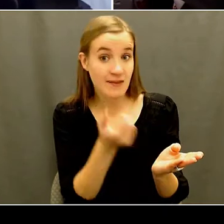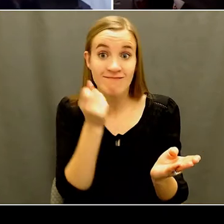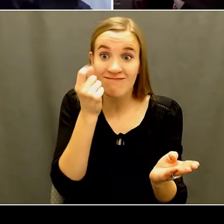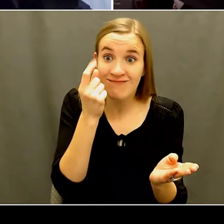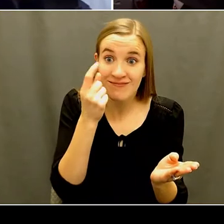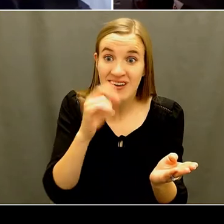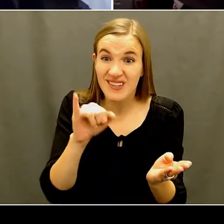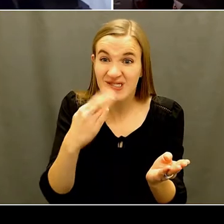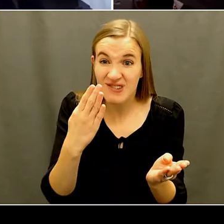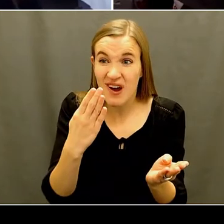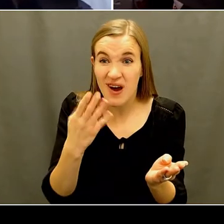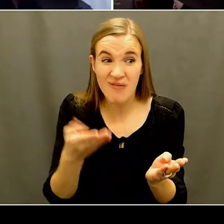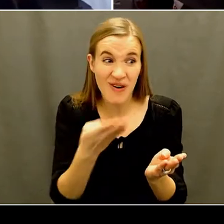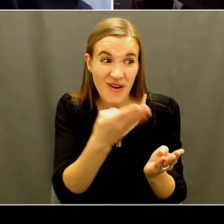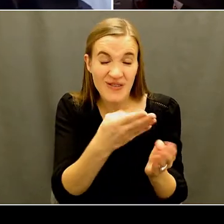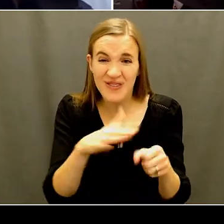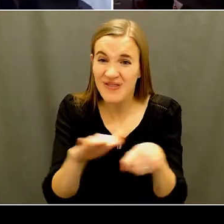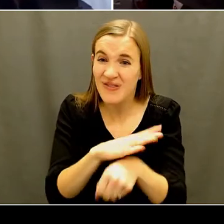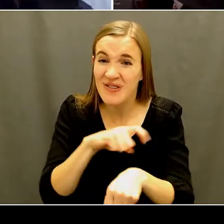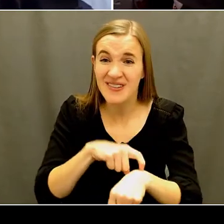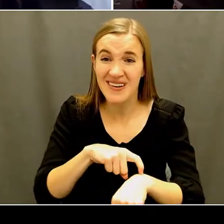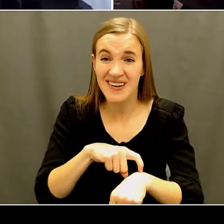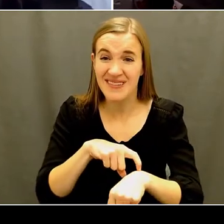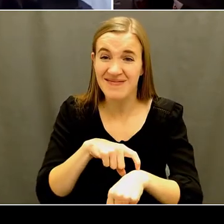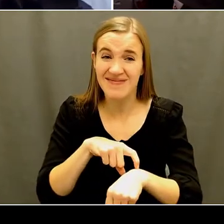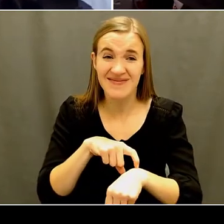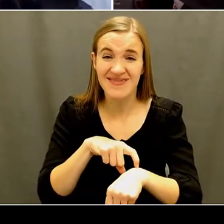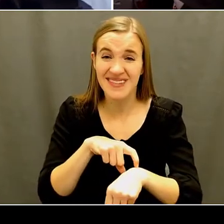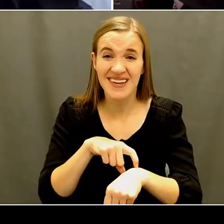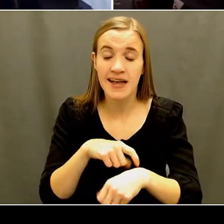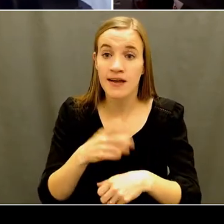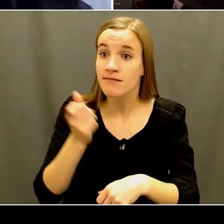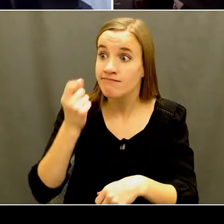two years in the administration, I worked as a Senior Associate Director